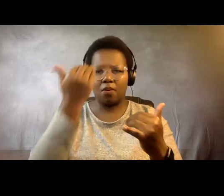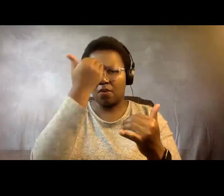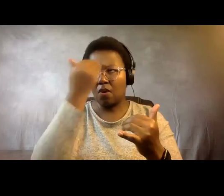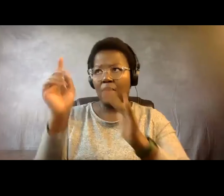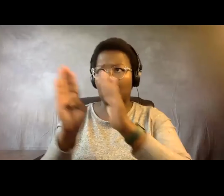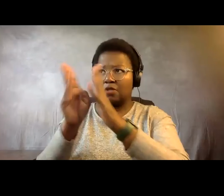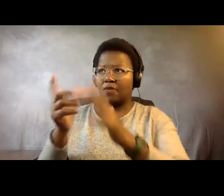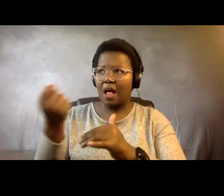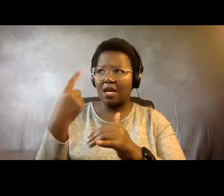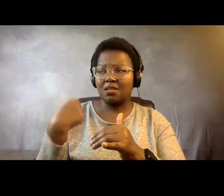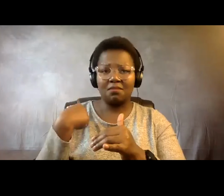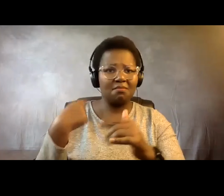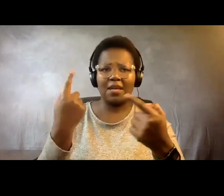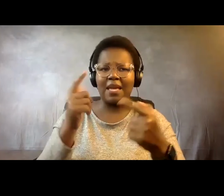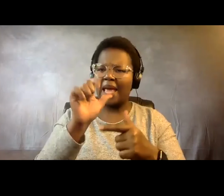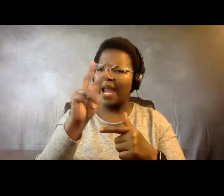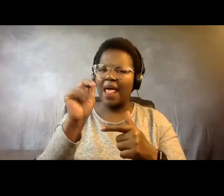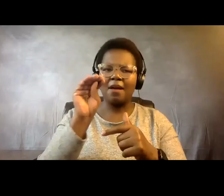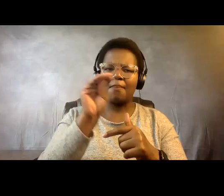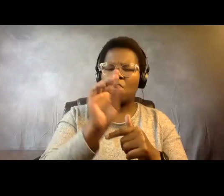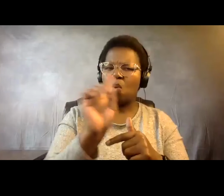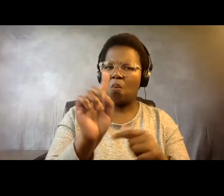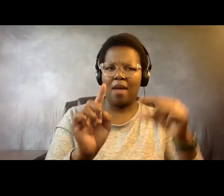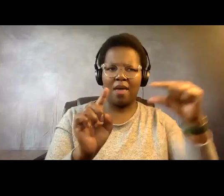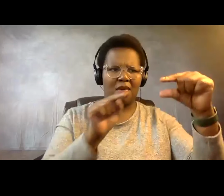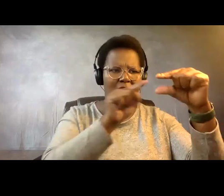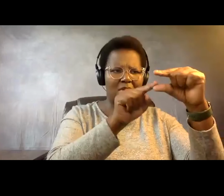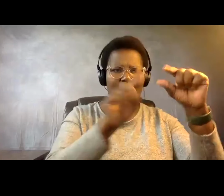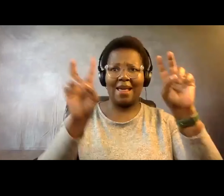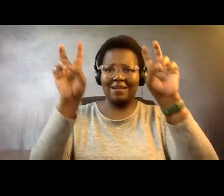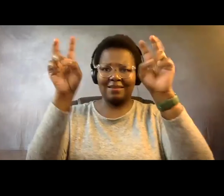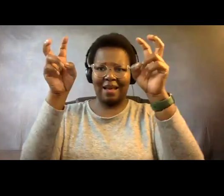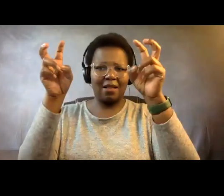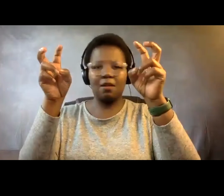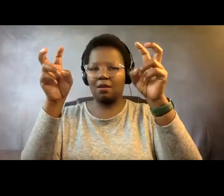put it on the title? On the icon? On the little arrow? The answer is the whole thing. The whole